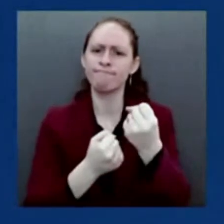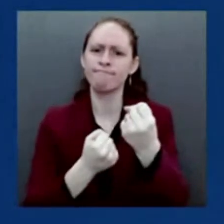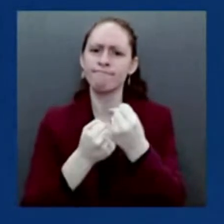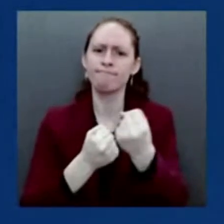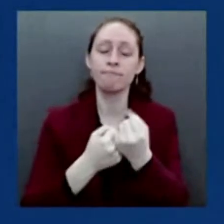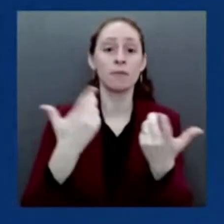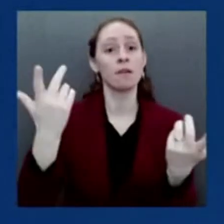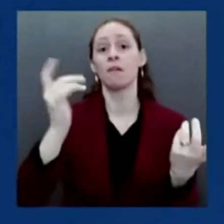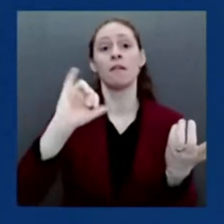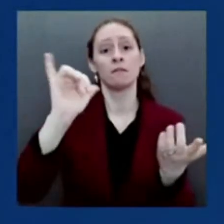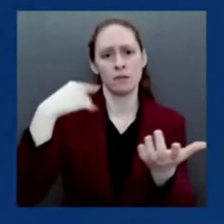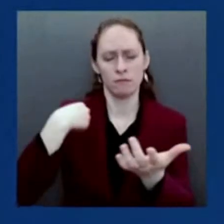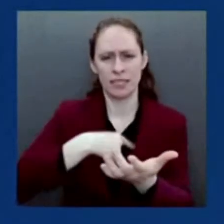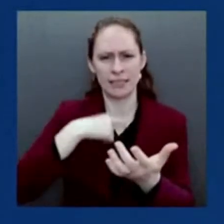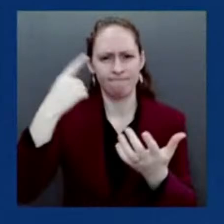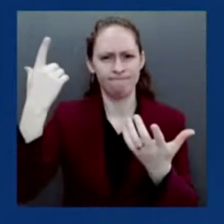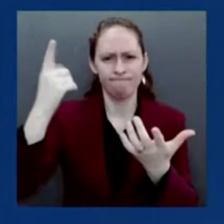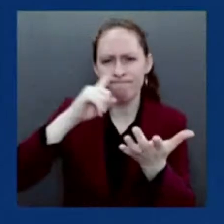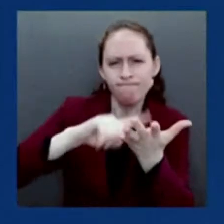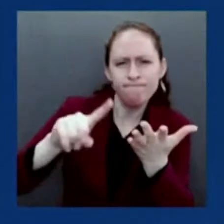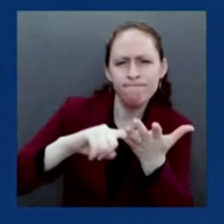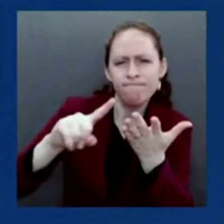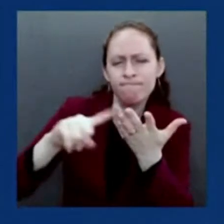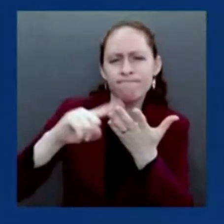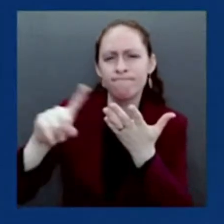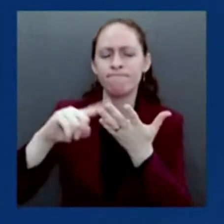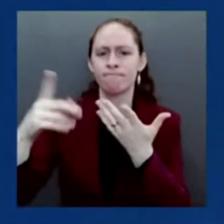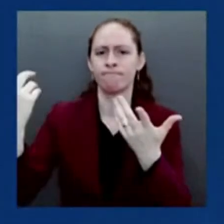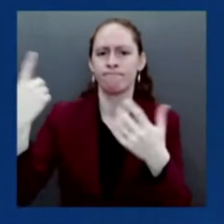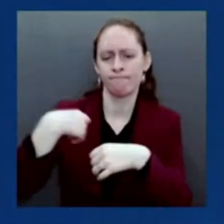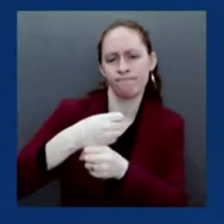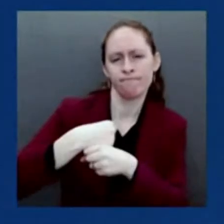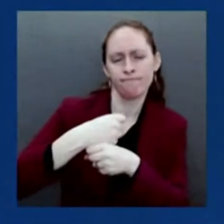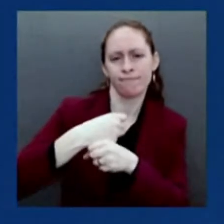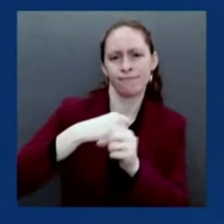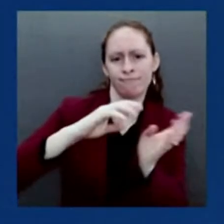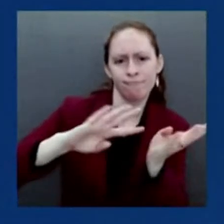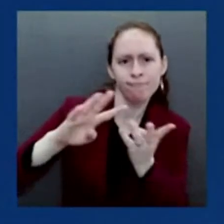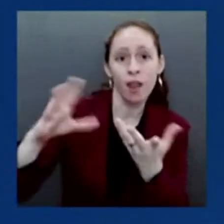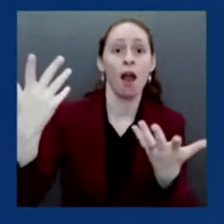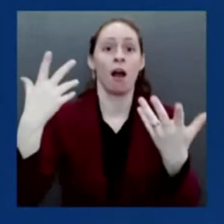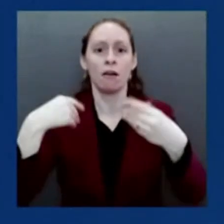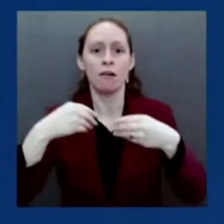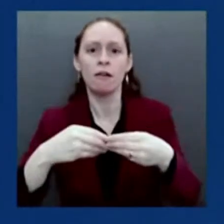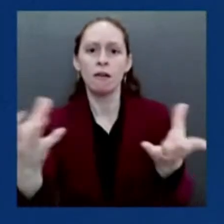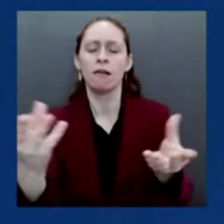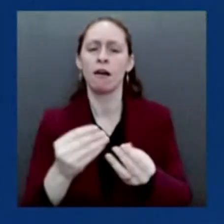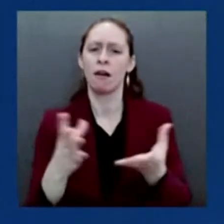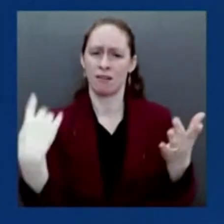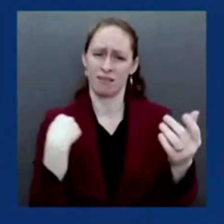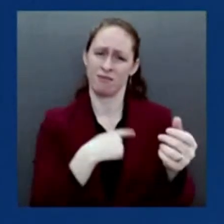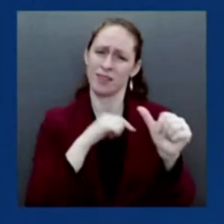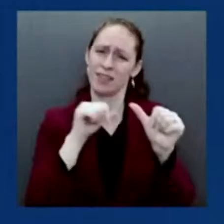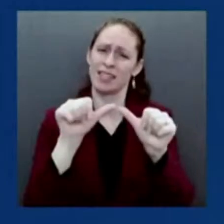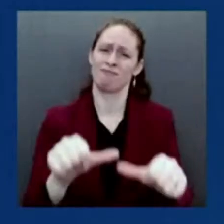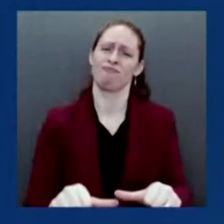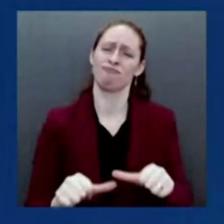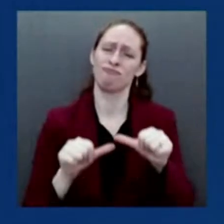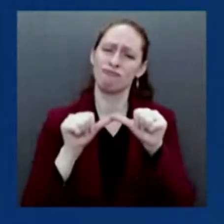NATION'S MEDICINE CABINET WITH AN ADVERSE SET OF TREATMENTS, AND THE AGGRESSIVE ACTIONS THAT WE HAVE TAKEN TO EXPEDITE RESEARCH, MANUFACTURING AND PROCUREMENT. TODAY I WOULD LIKE TO PROVIDE